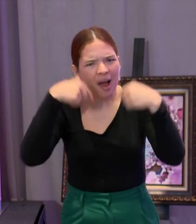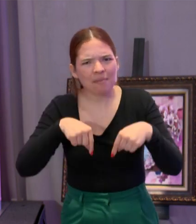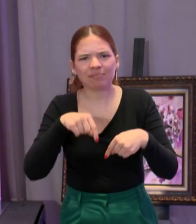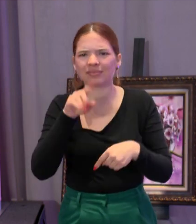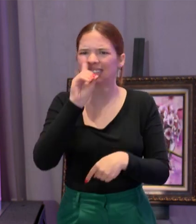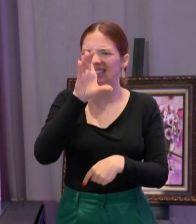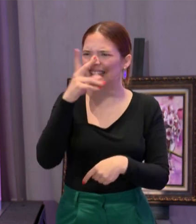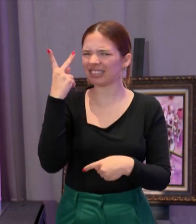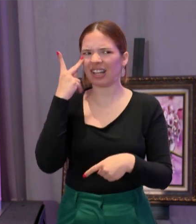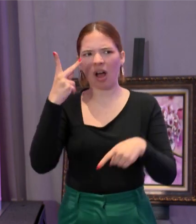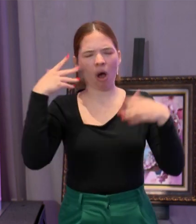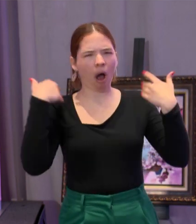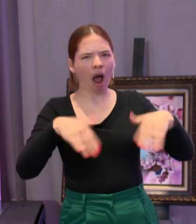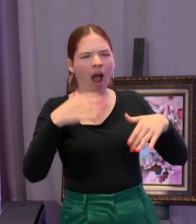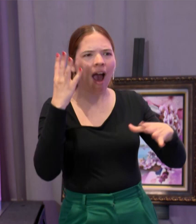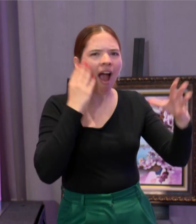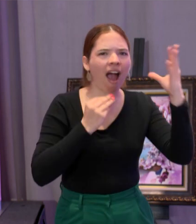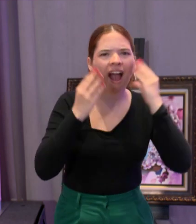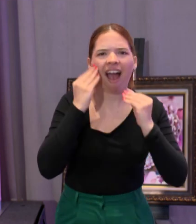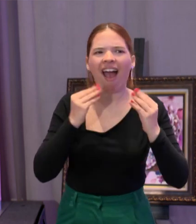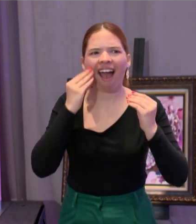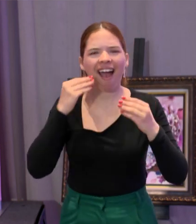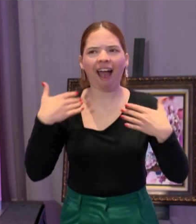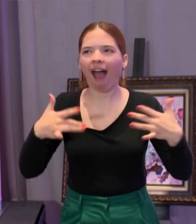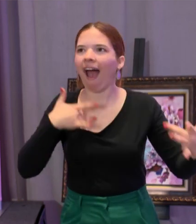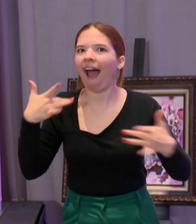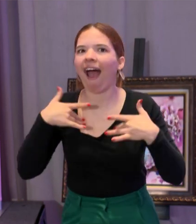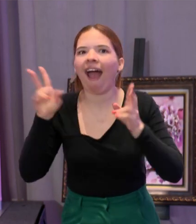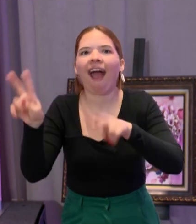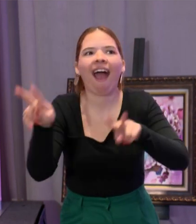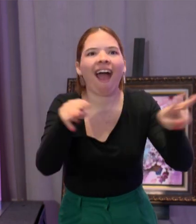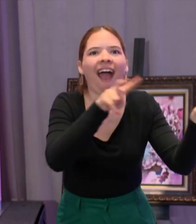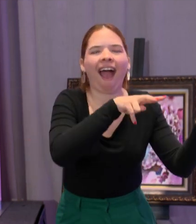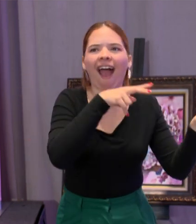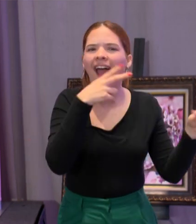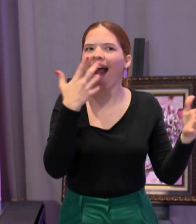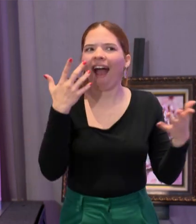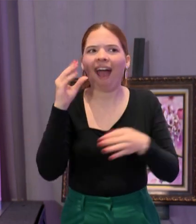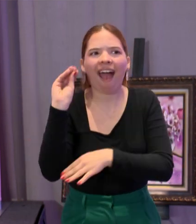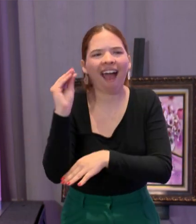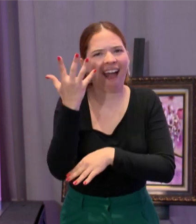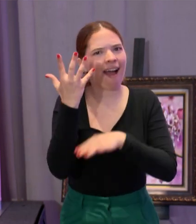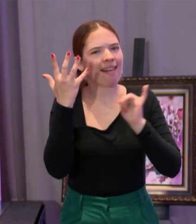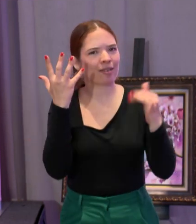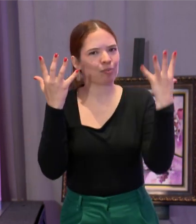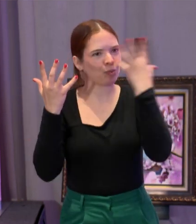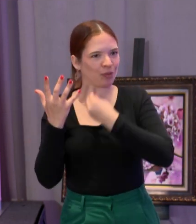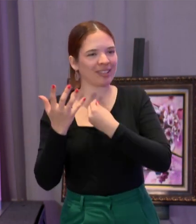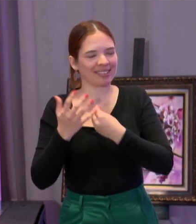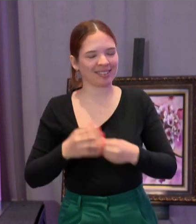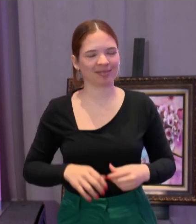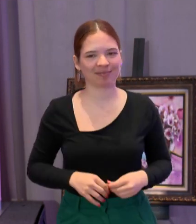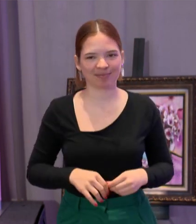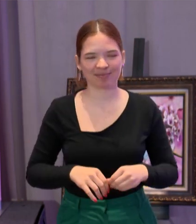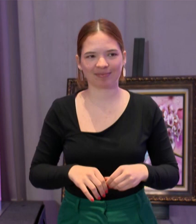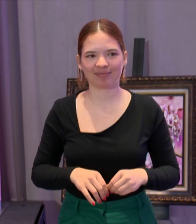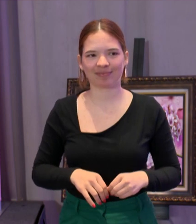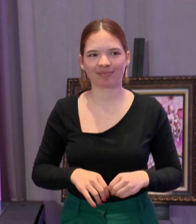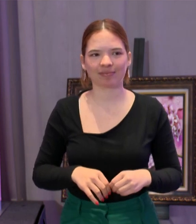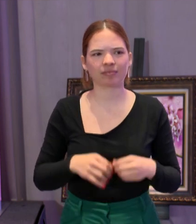SO, IT IS JUST REALLY, REALLY EXCITING, AND WE PROMISE TO SURPRISE AND DELIGHT YOU. I'D LIKE TO TAKE A MOMENT TO